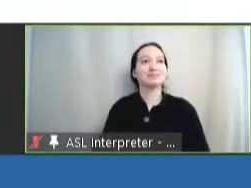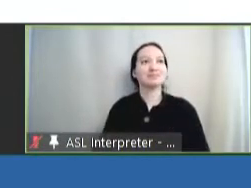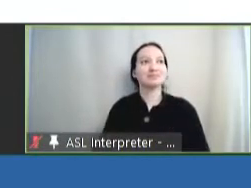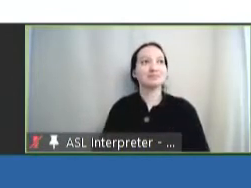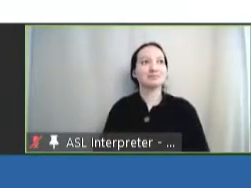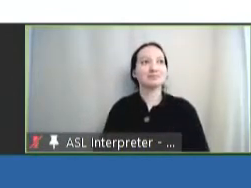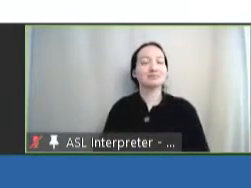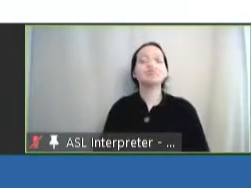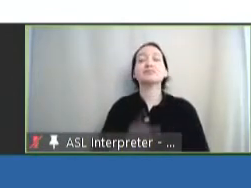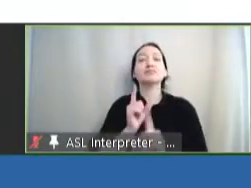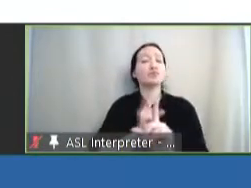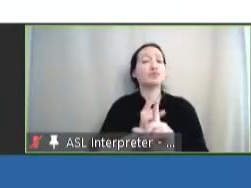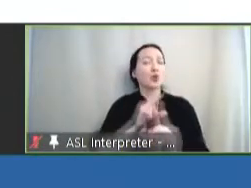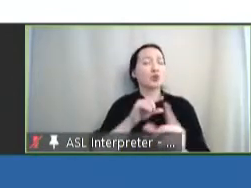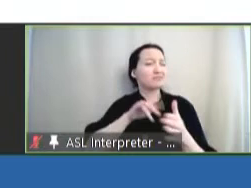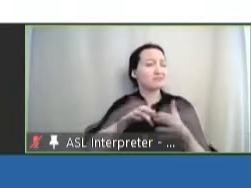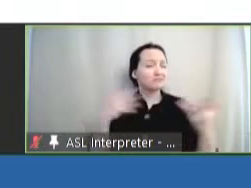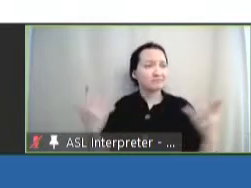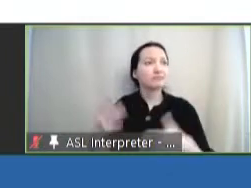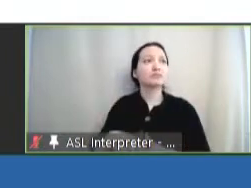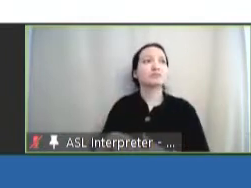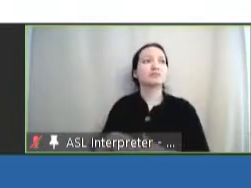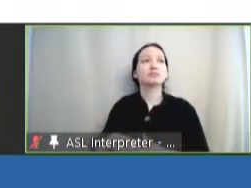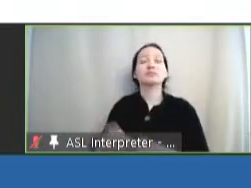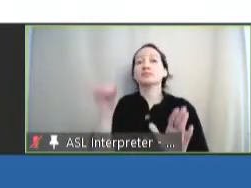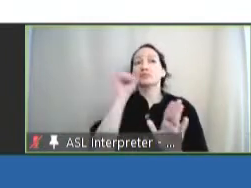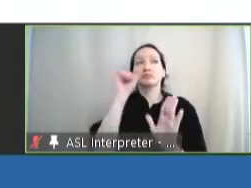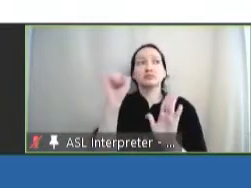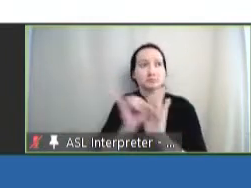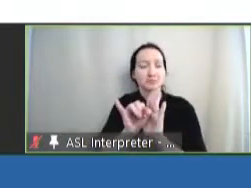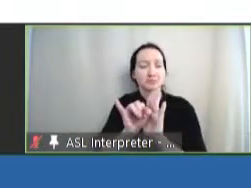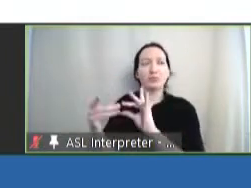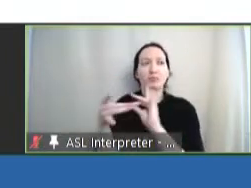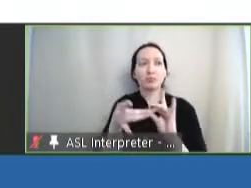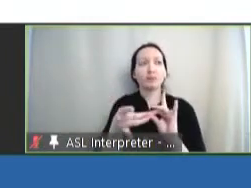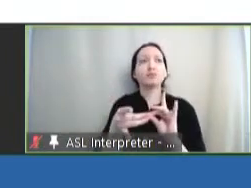So, the purpose of this study was to identify associations between initial